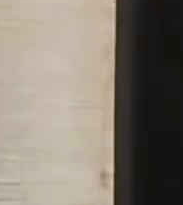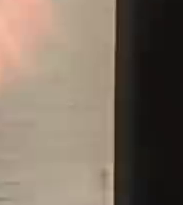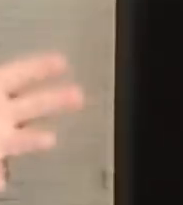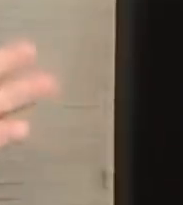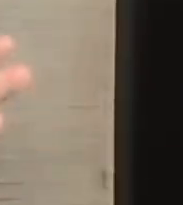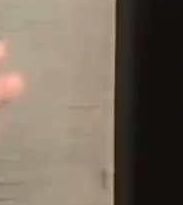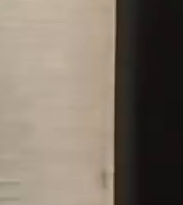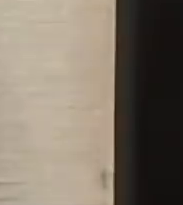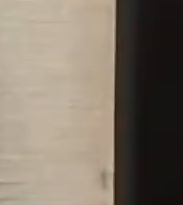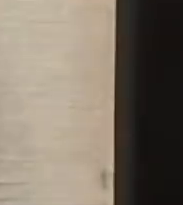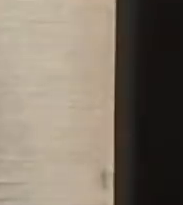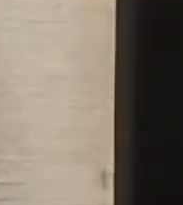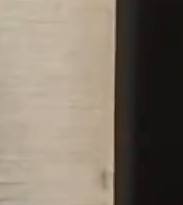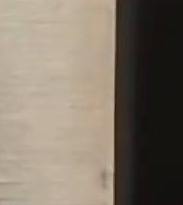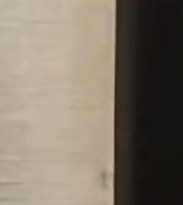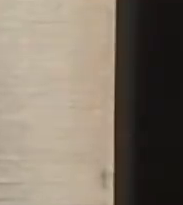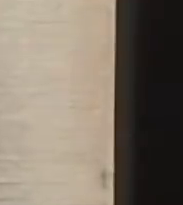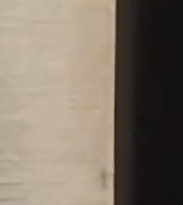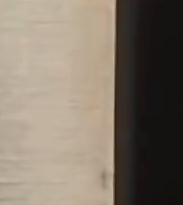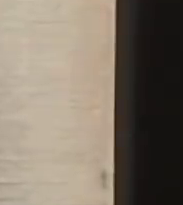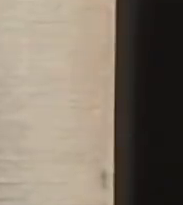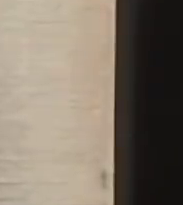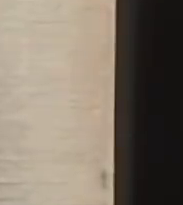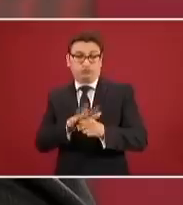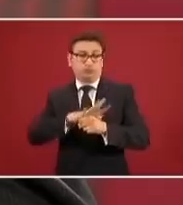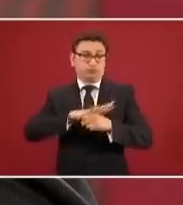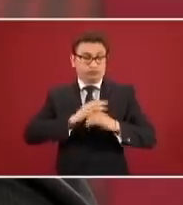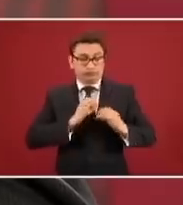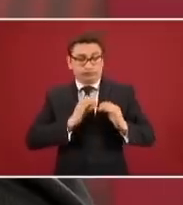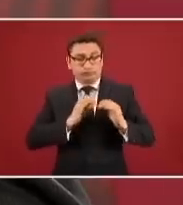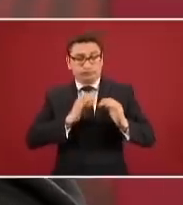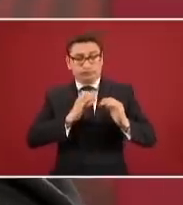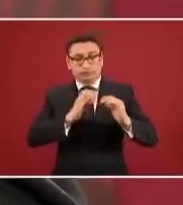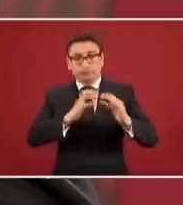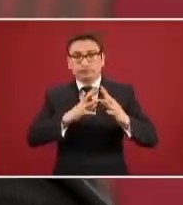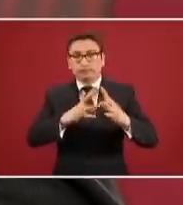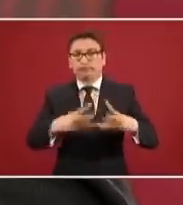good or bad people